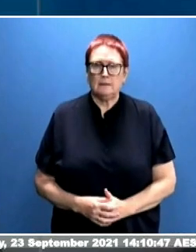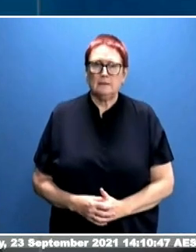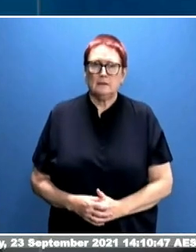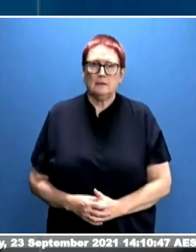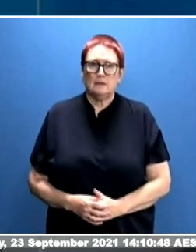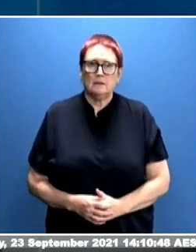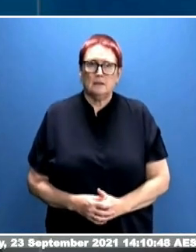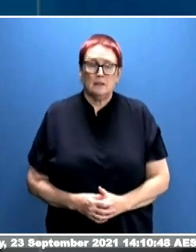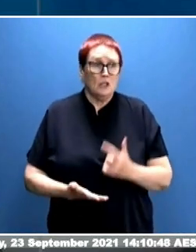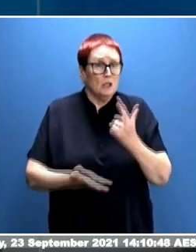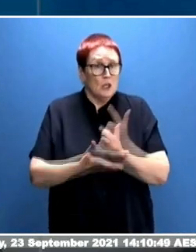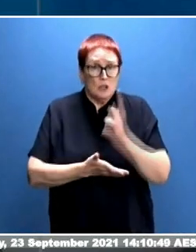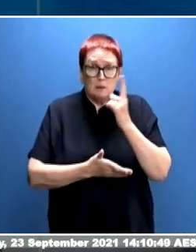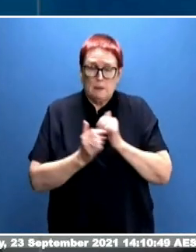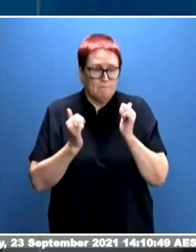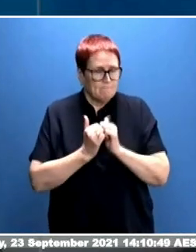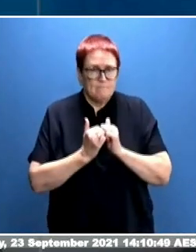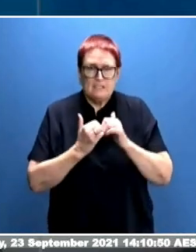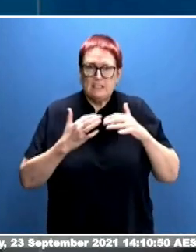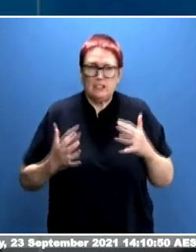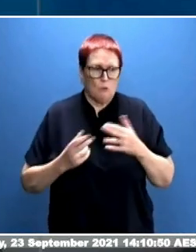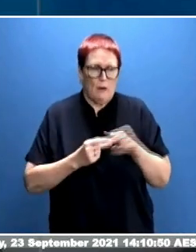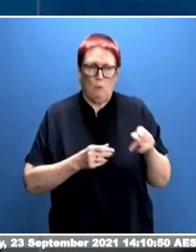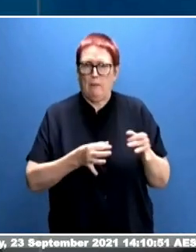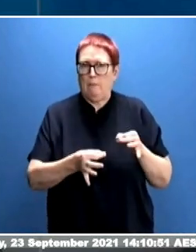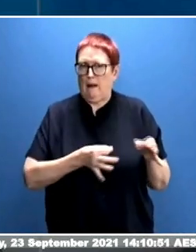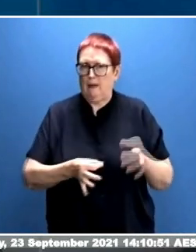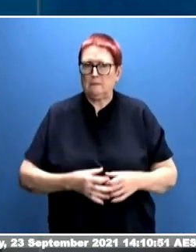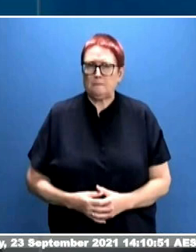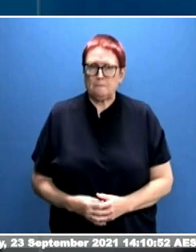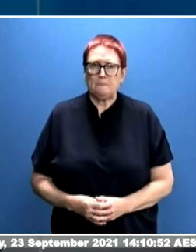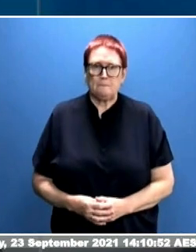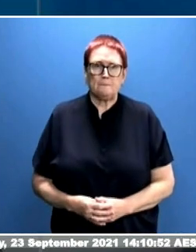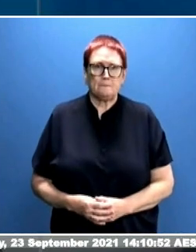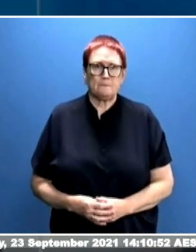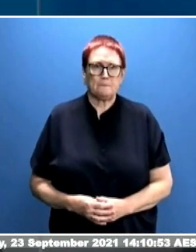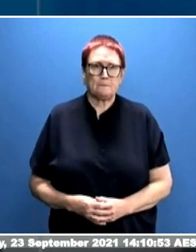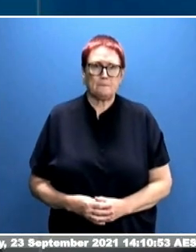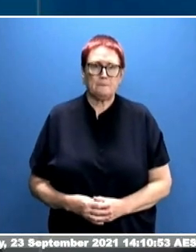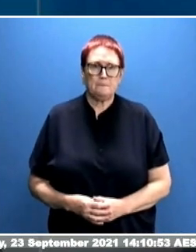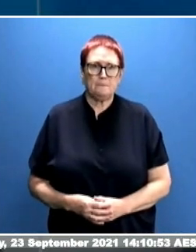disagreement about the length of time and purpose and there were different